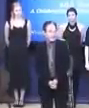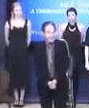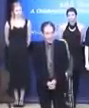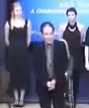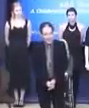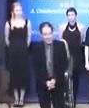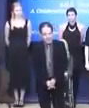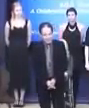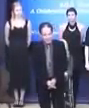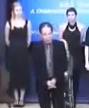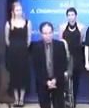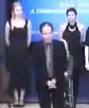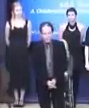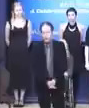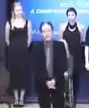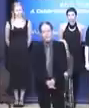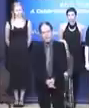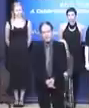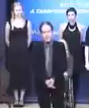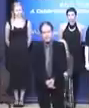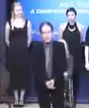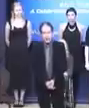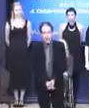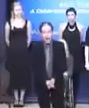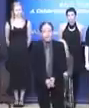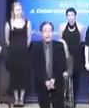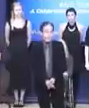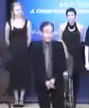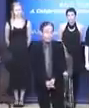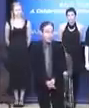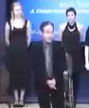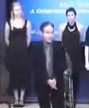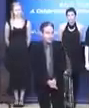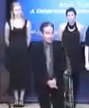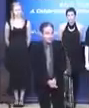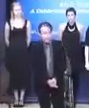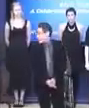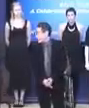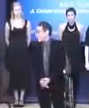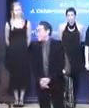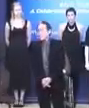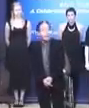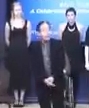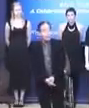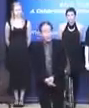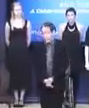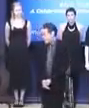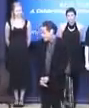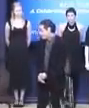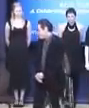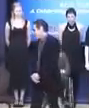And wants more than anything, to know how babies are made. So I give you, “Mama Who Bore Me”.